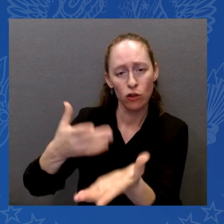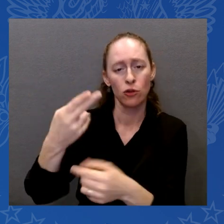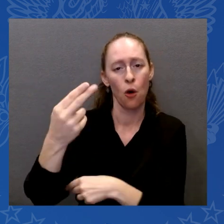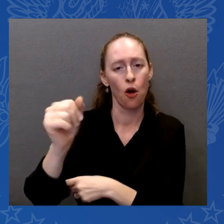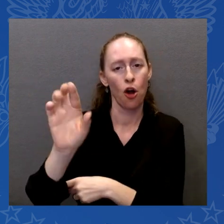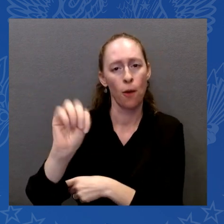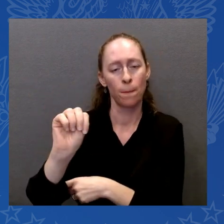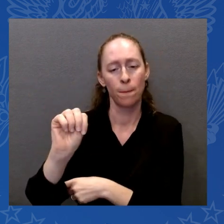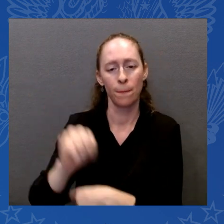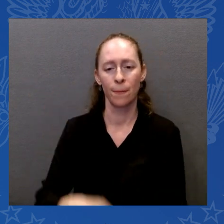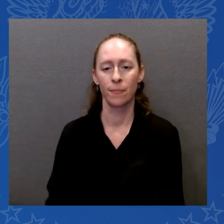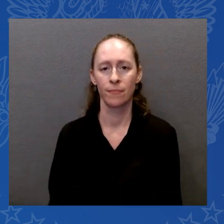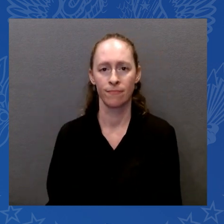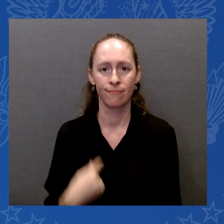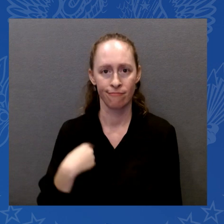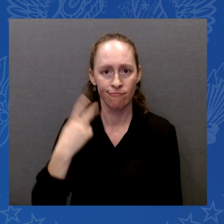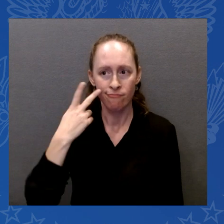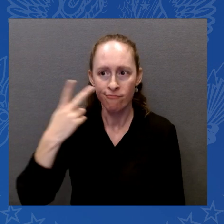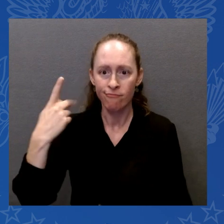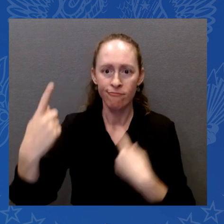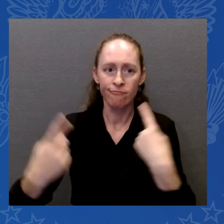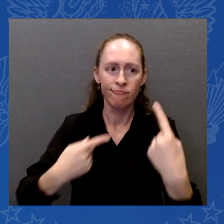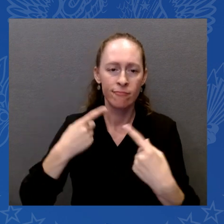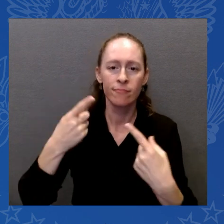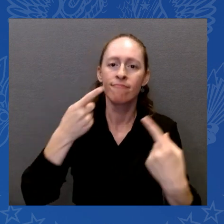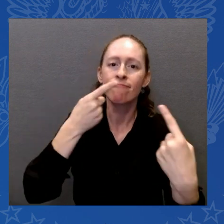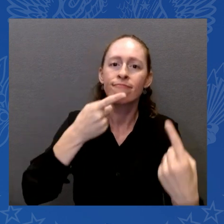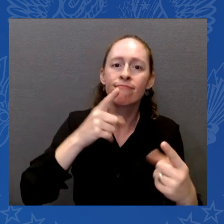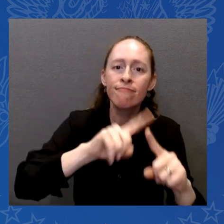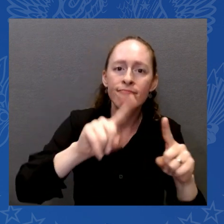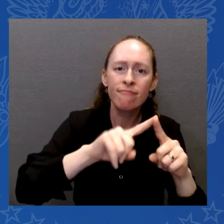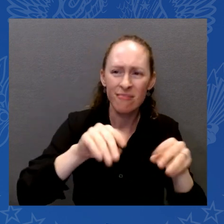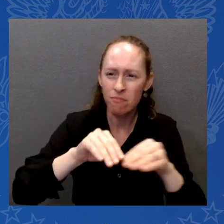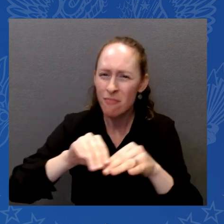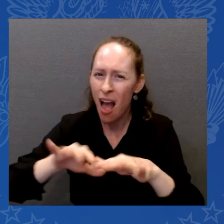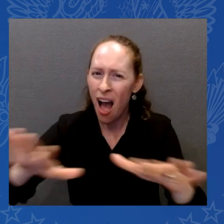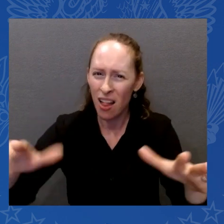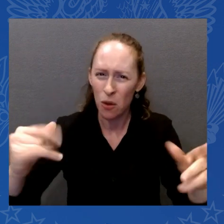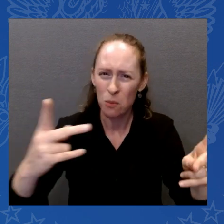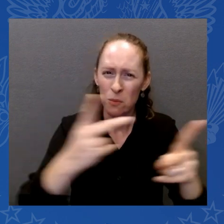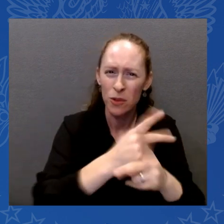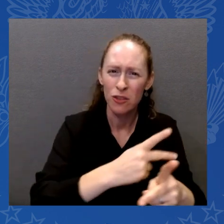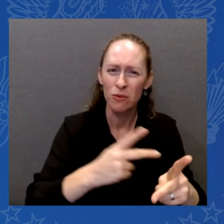are devastating, and abortion bans are impacting, as you heard, all aspects of reproductive health care,